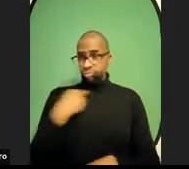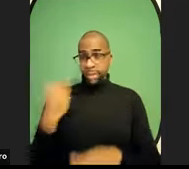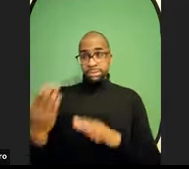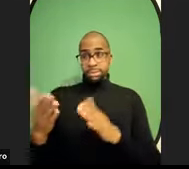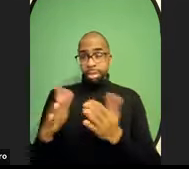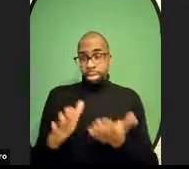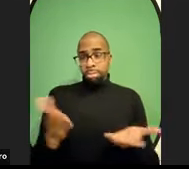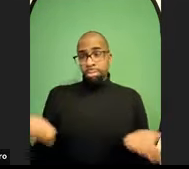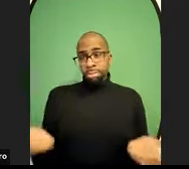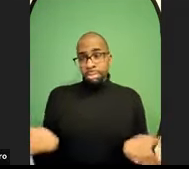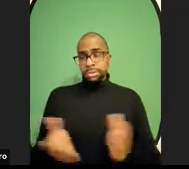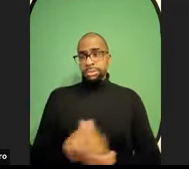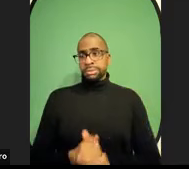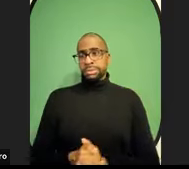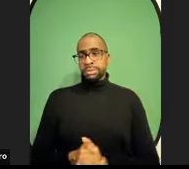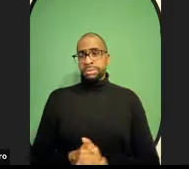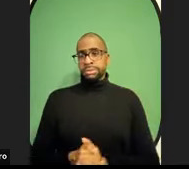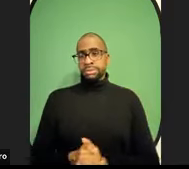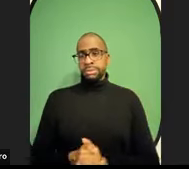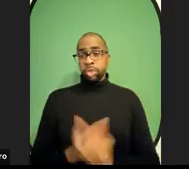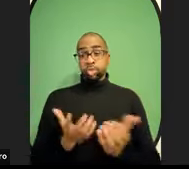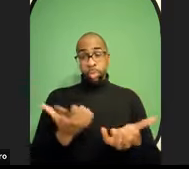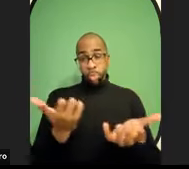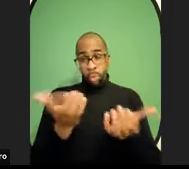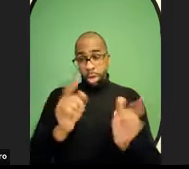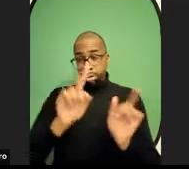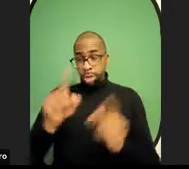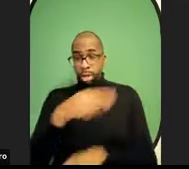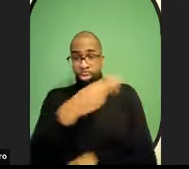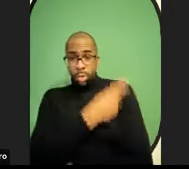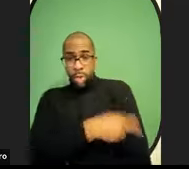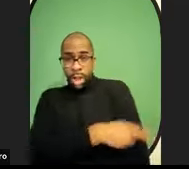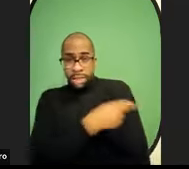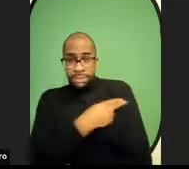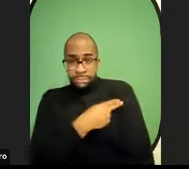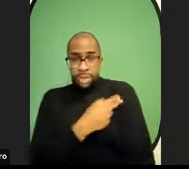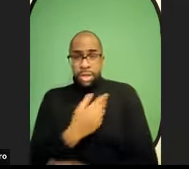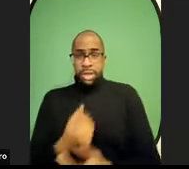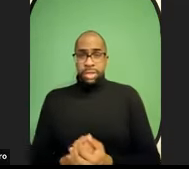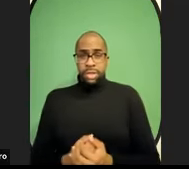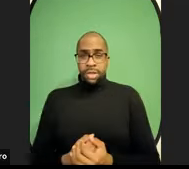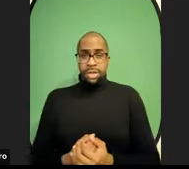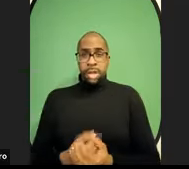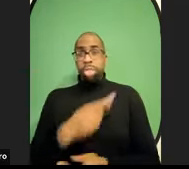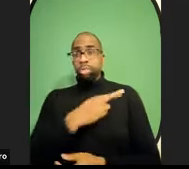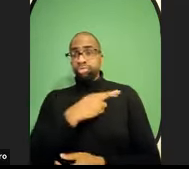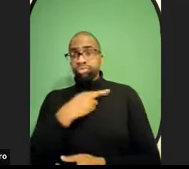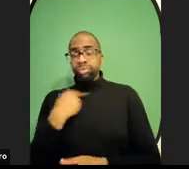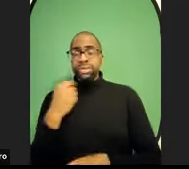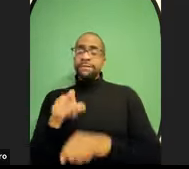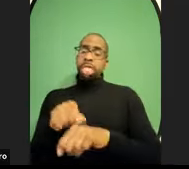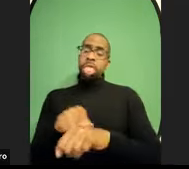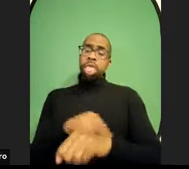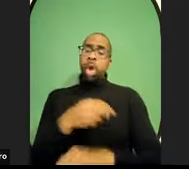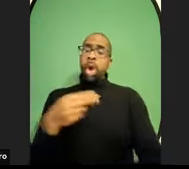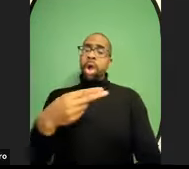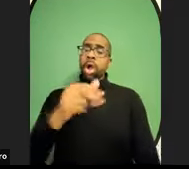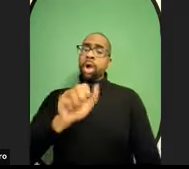posture possibly the very possibly the very minimal risk, but possibly the very minimal risk, but possibly hospitalization. the risk the risk of M IC the risk of M IC, and the risk